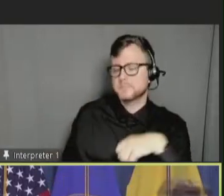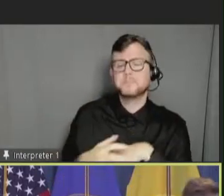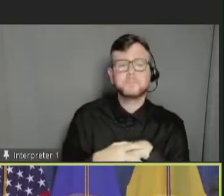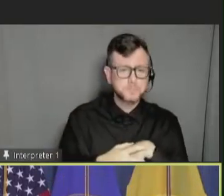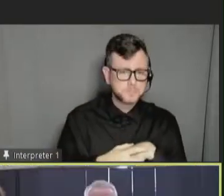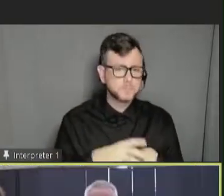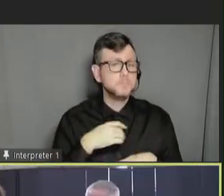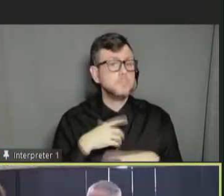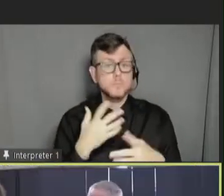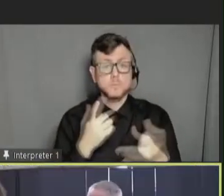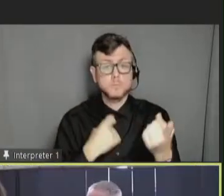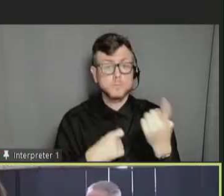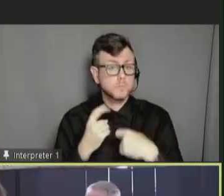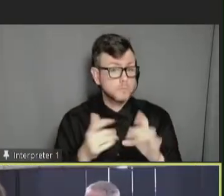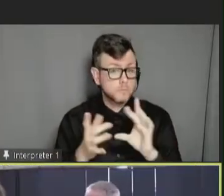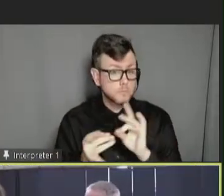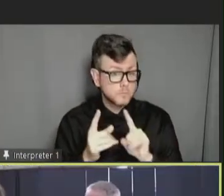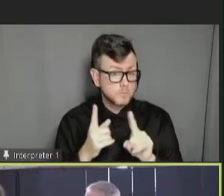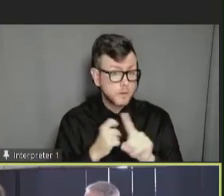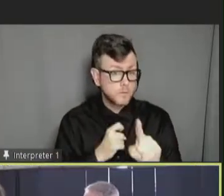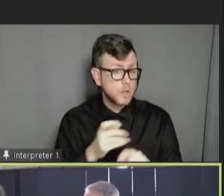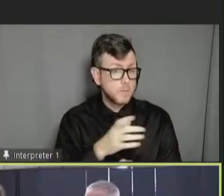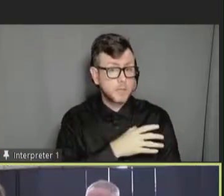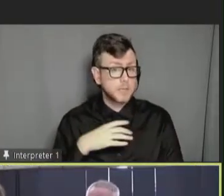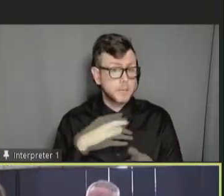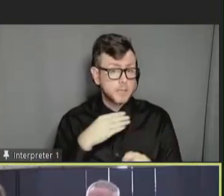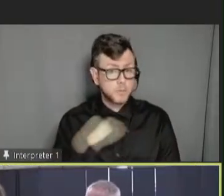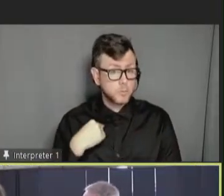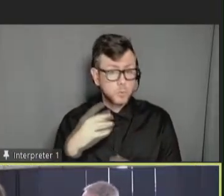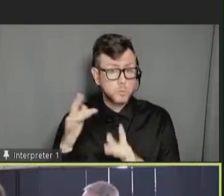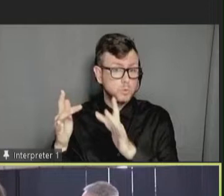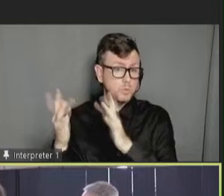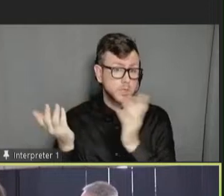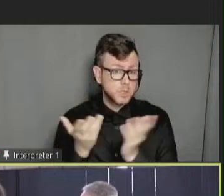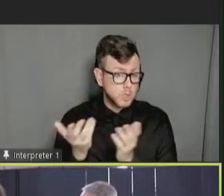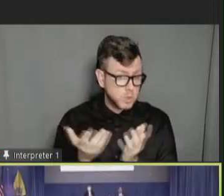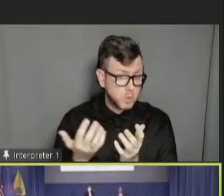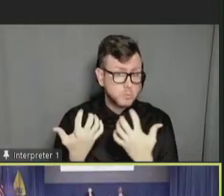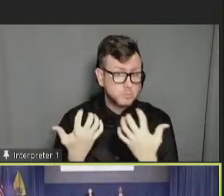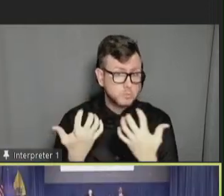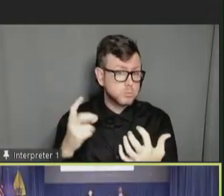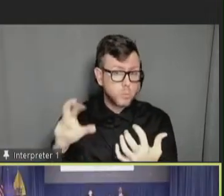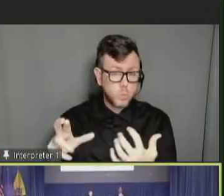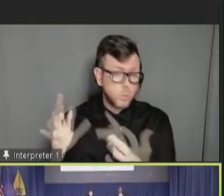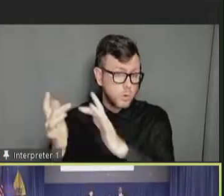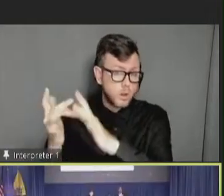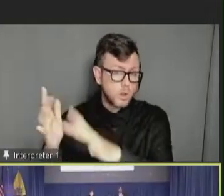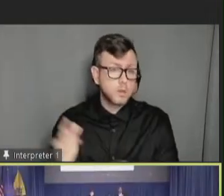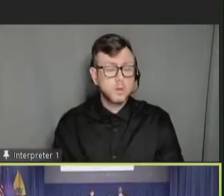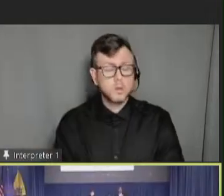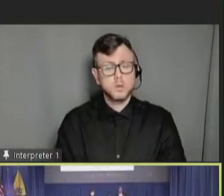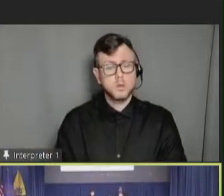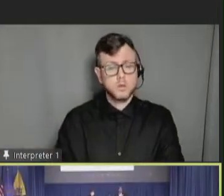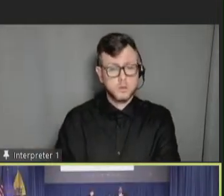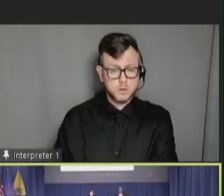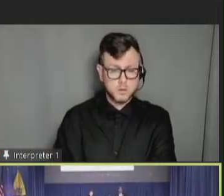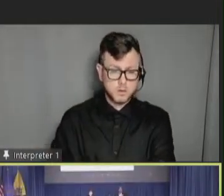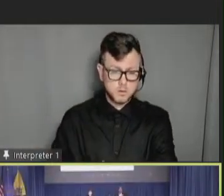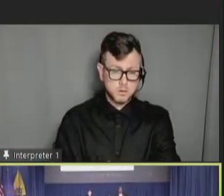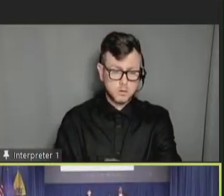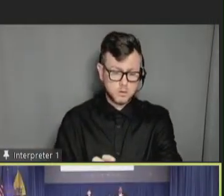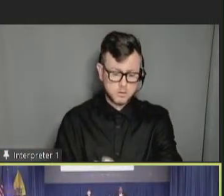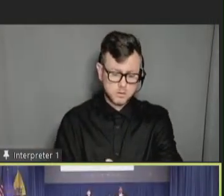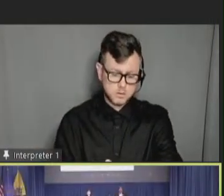comments from the committee members here in the room or online? I am certainly in